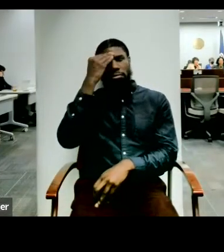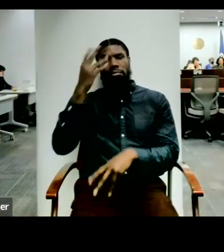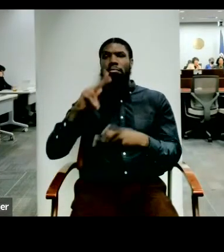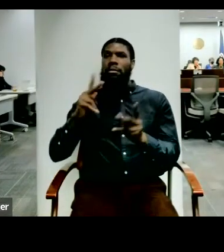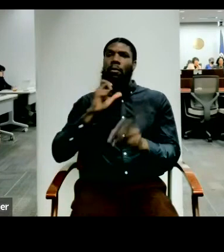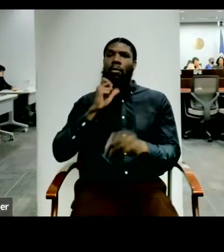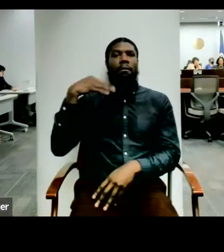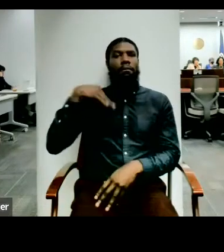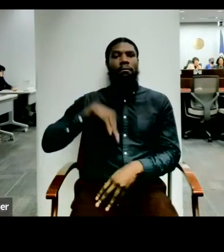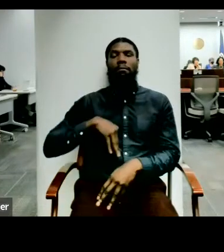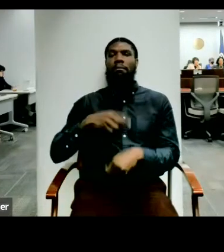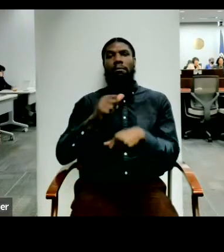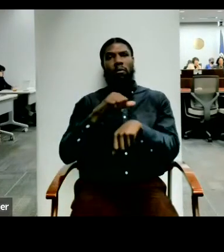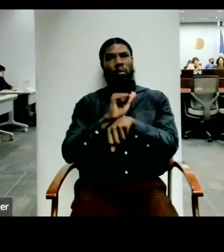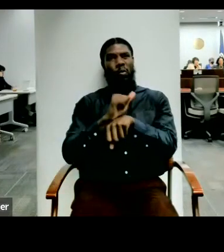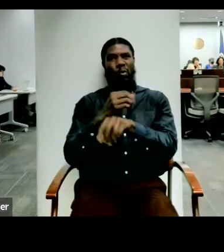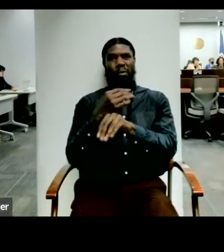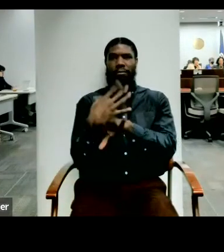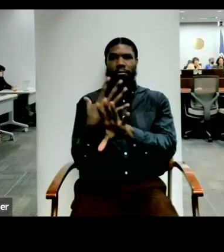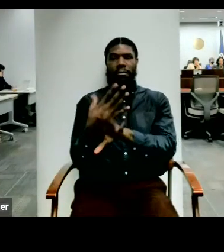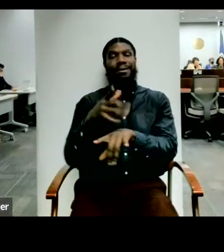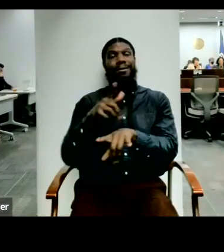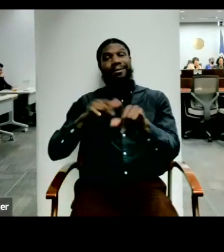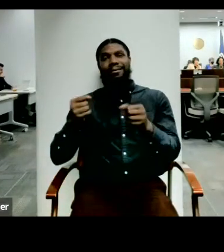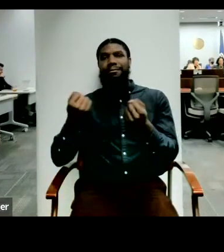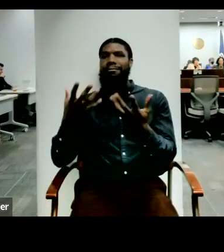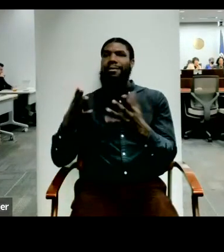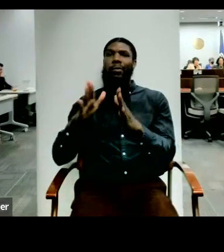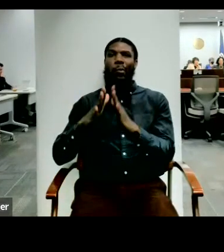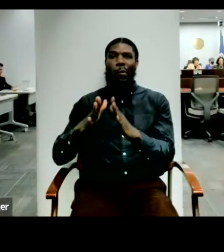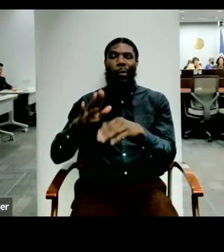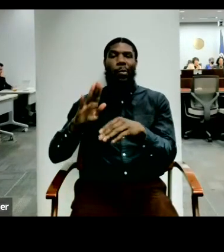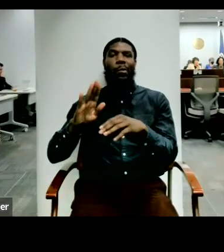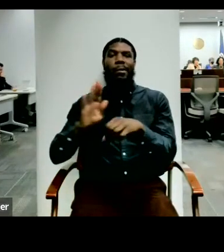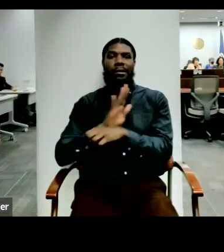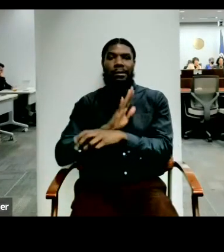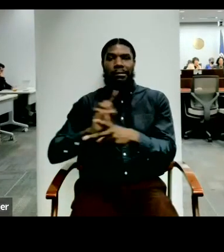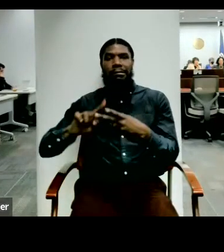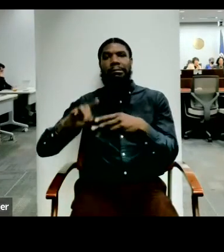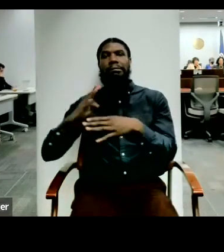work as well large number of small businesses, medium businesses and